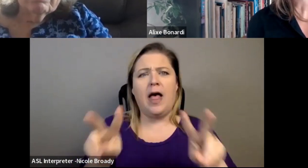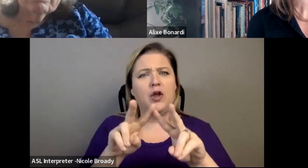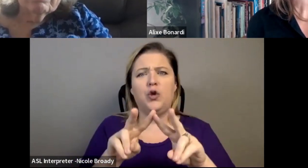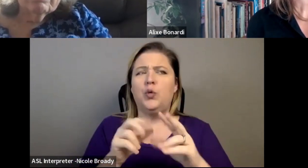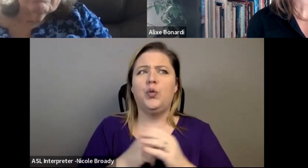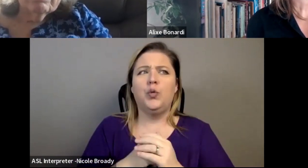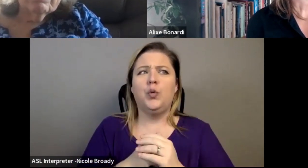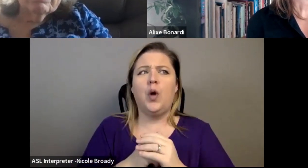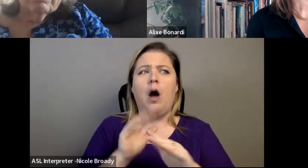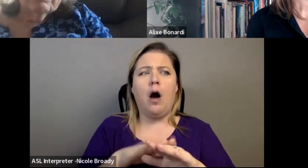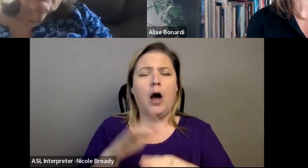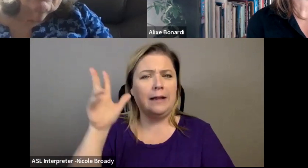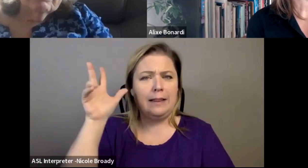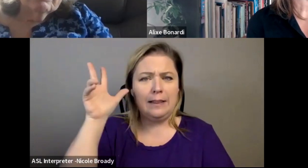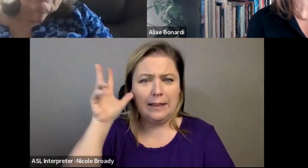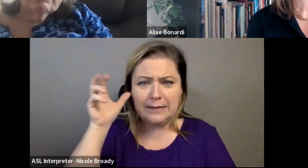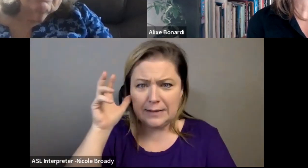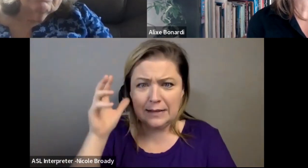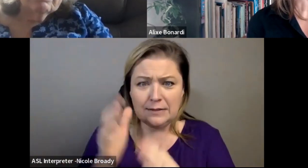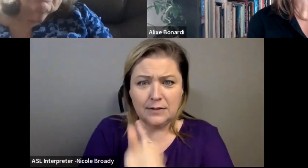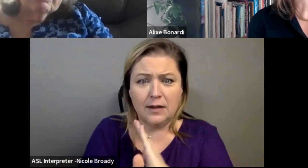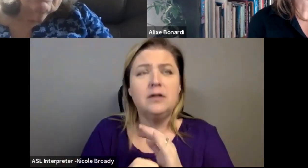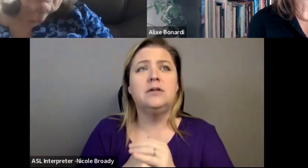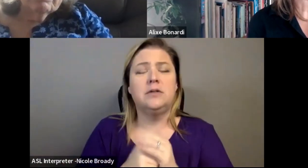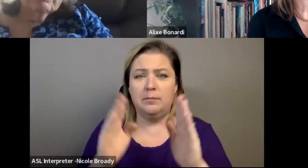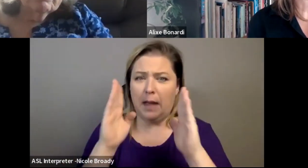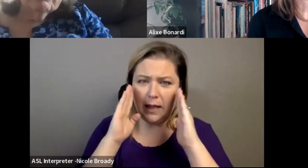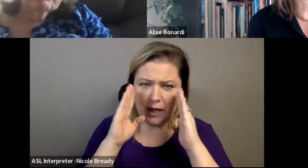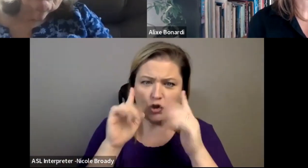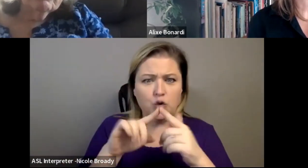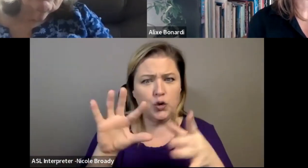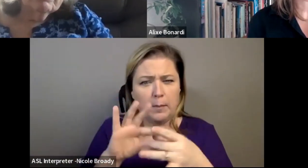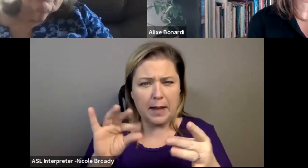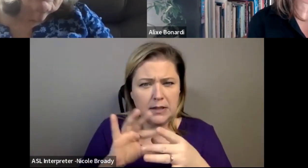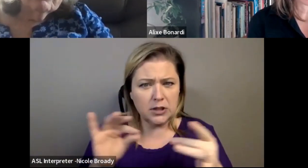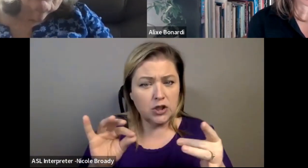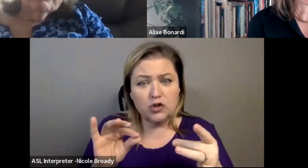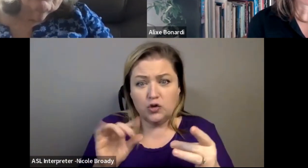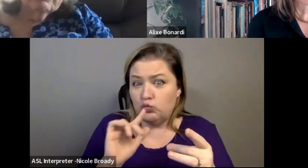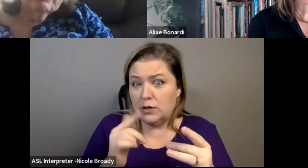listen is something that that we've been really trying to struggle through. And honestly,